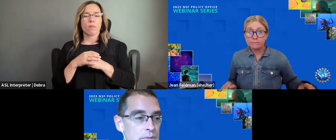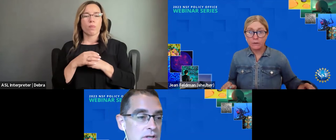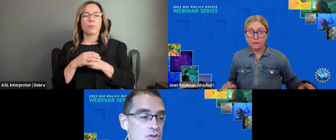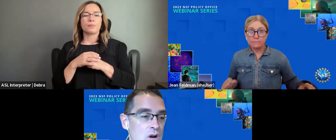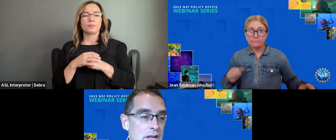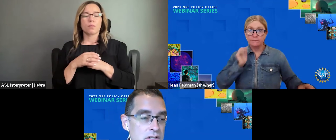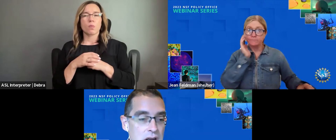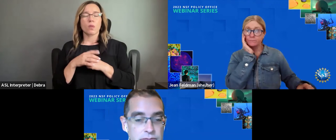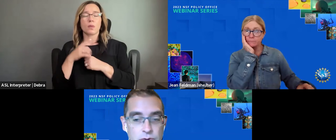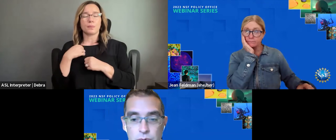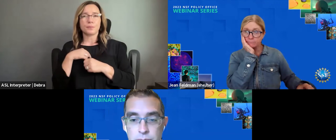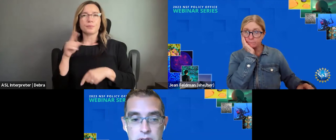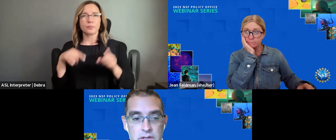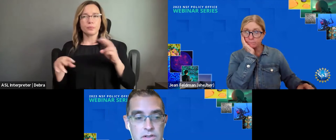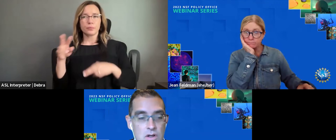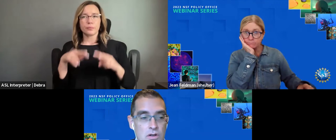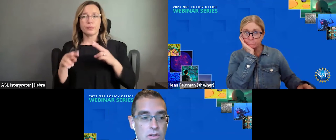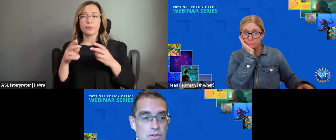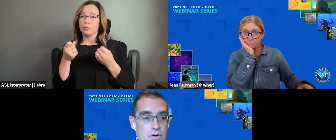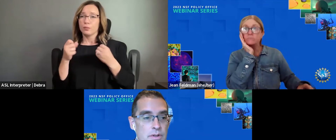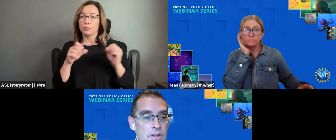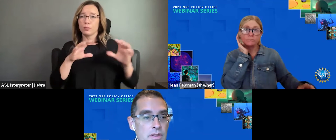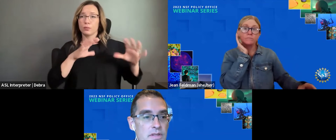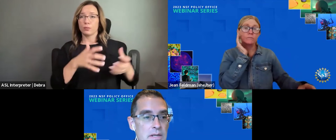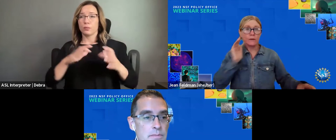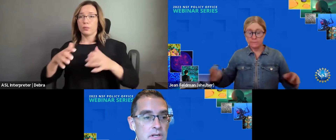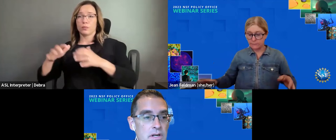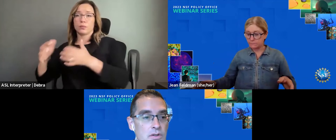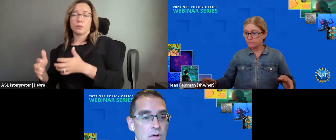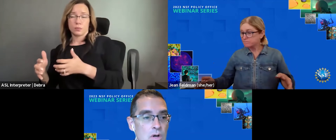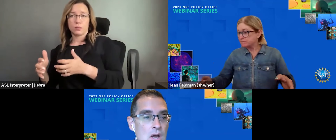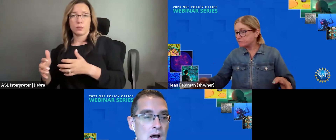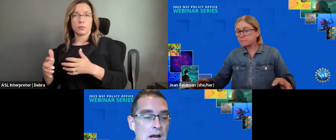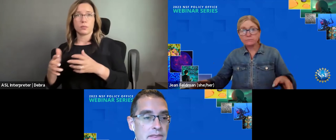been trying to group these along, certain themes here.